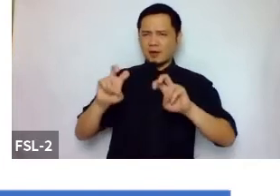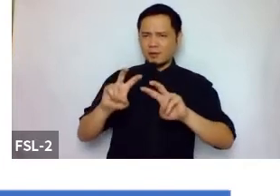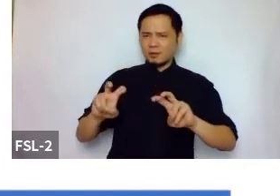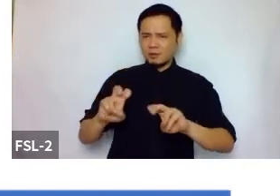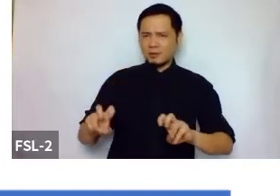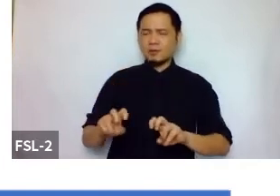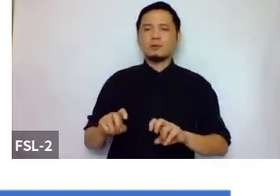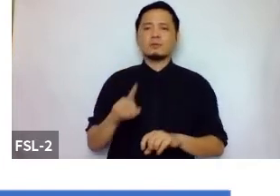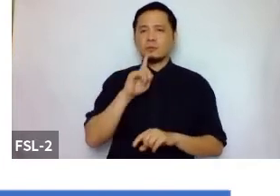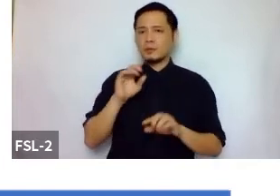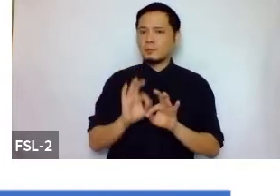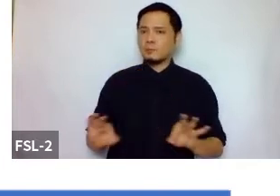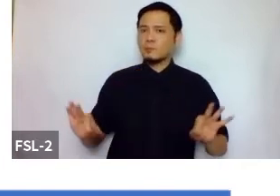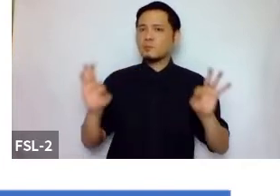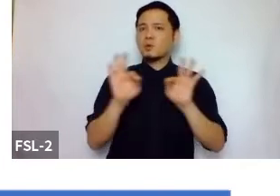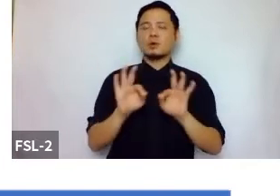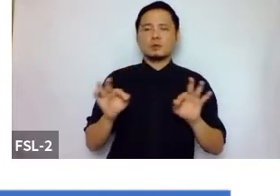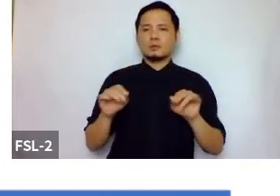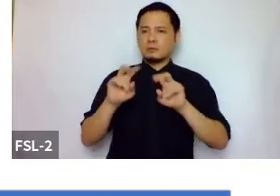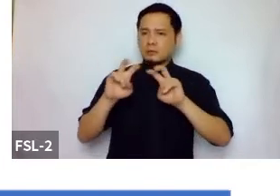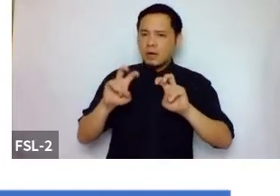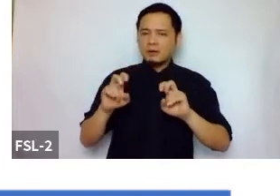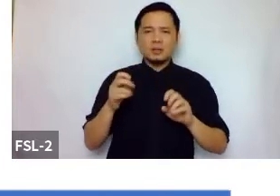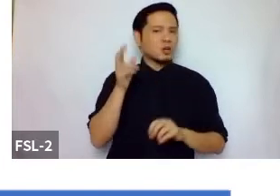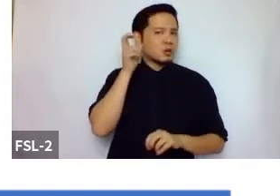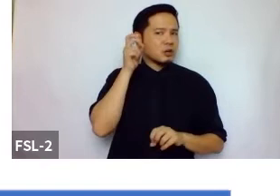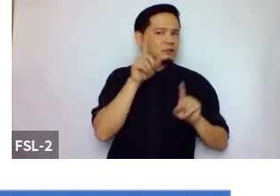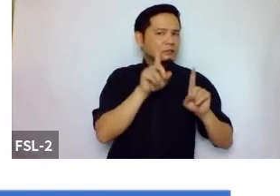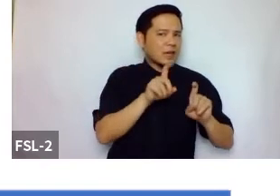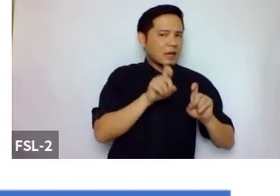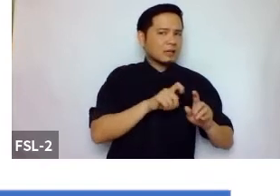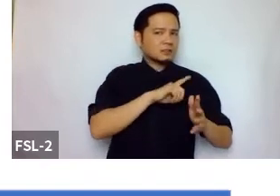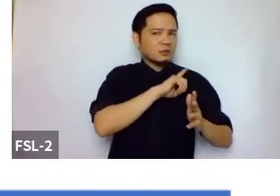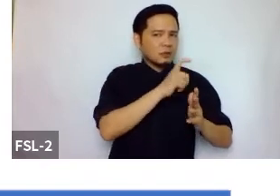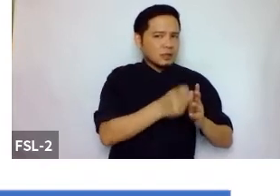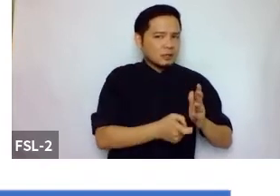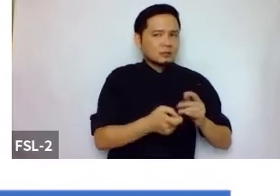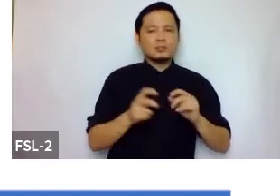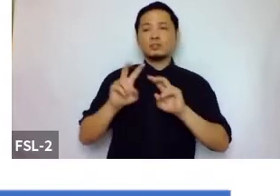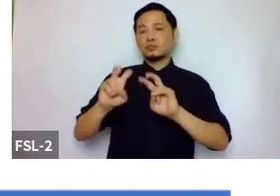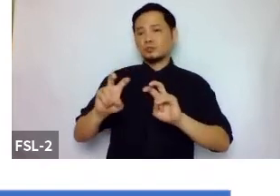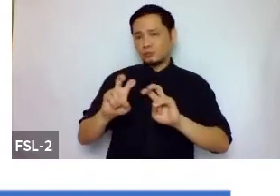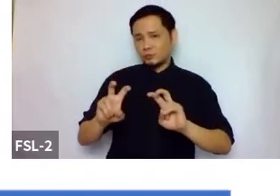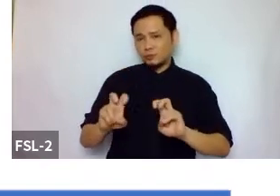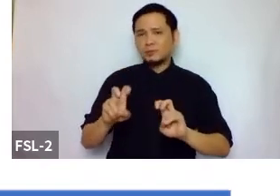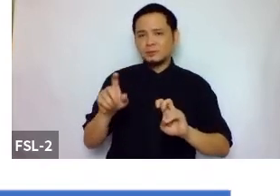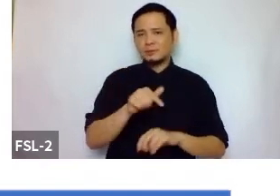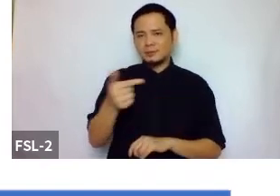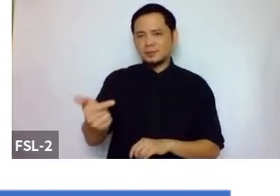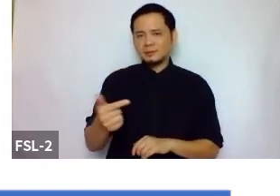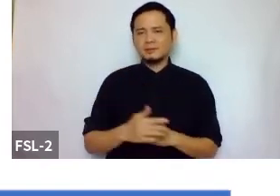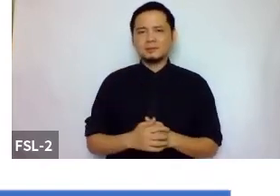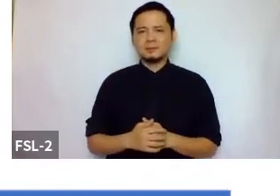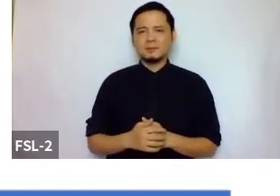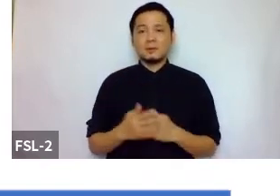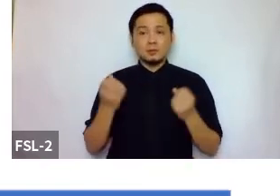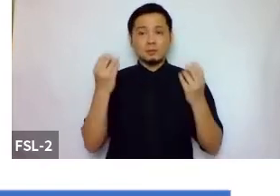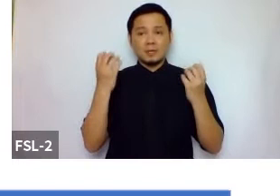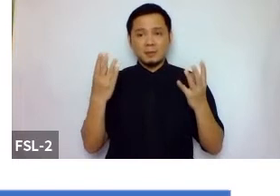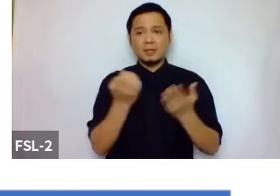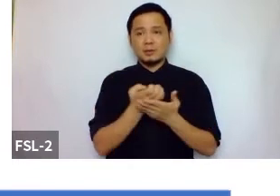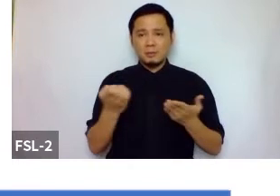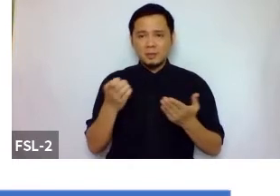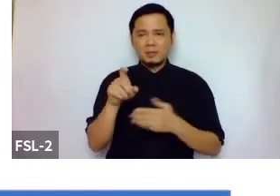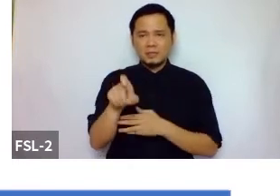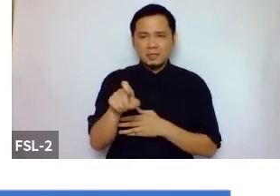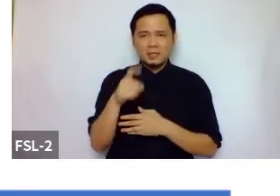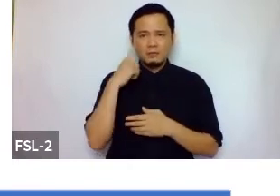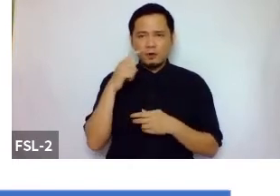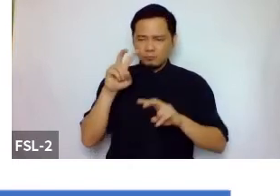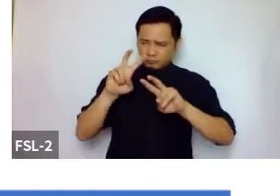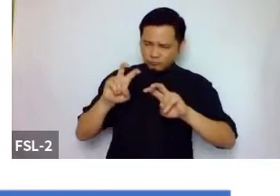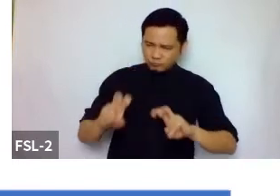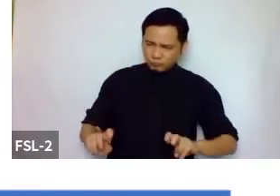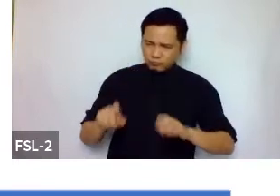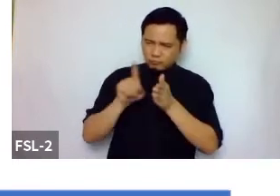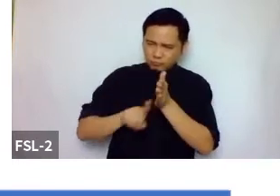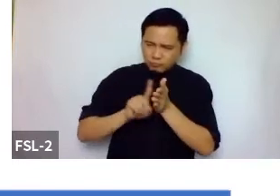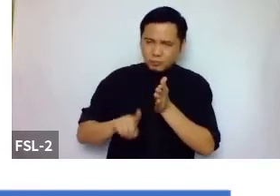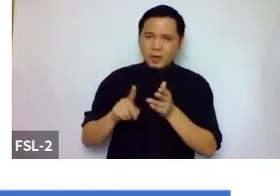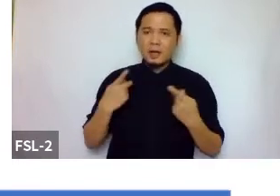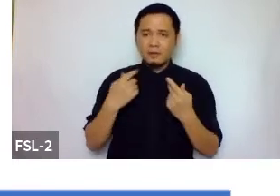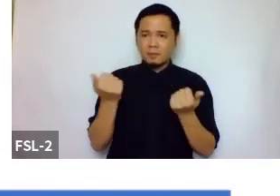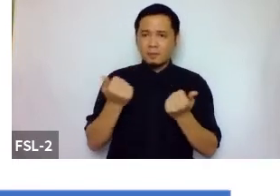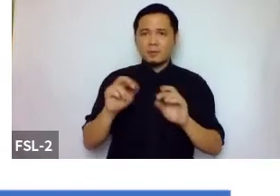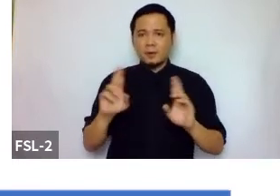We always hear testing and contract tracing so we need equipment for diagnostics so that these are readily available when needed.